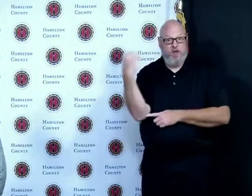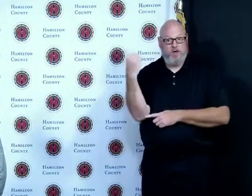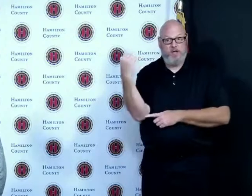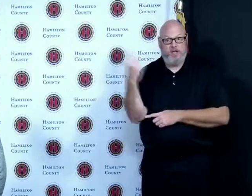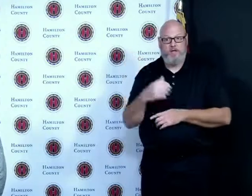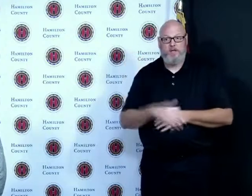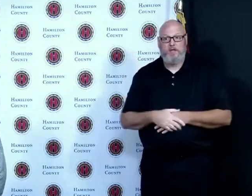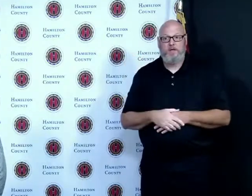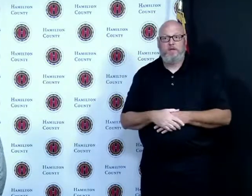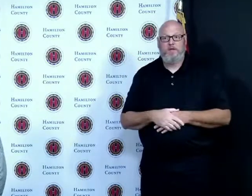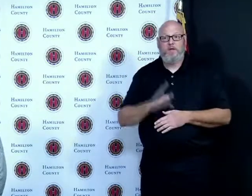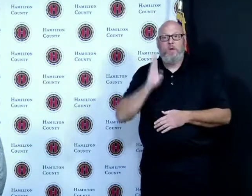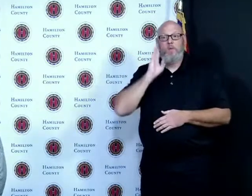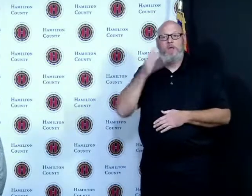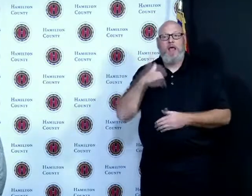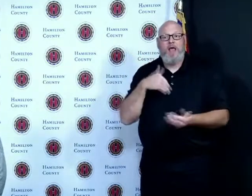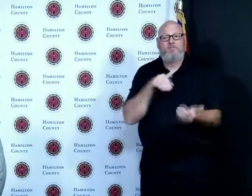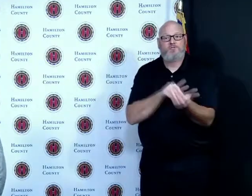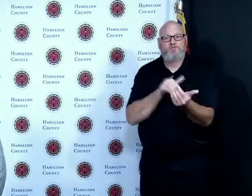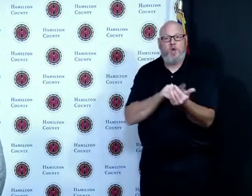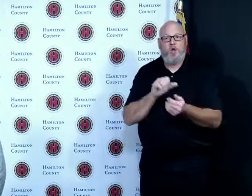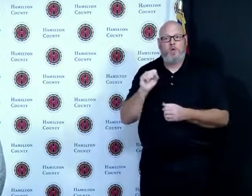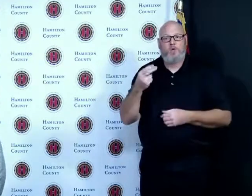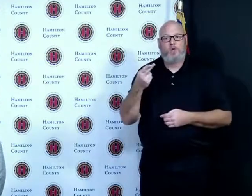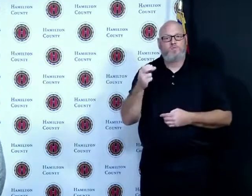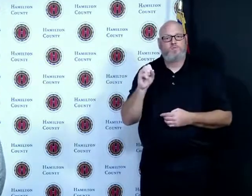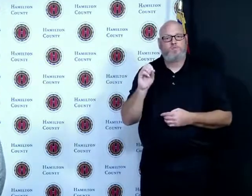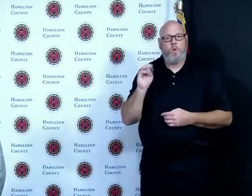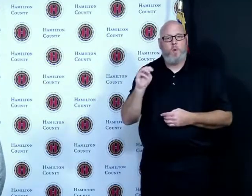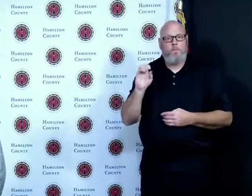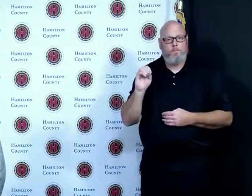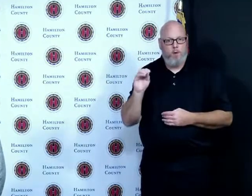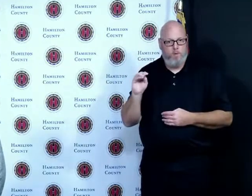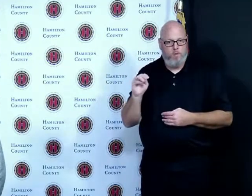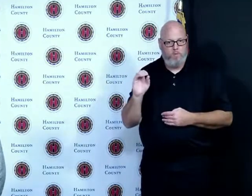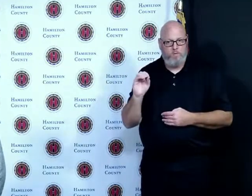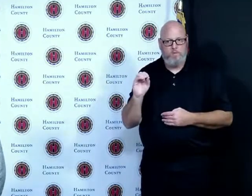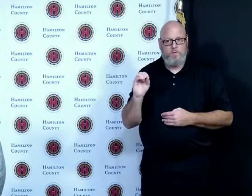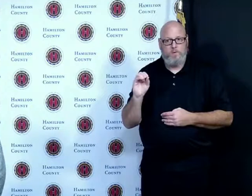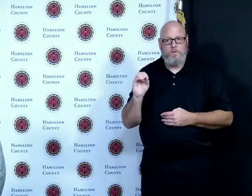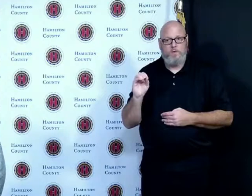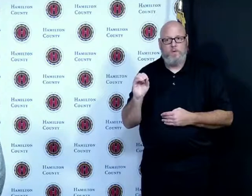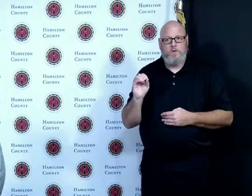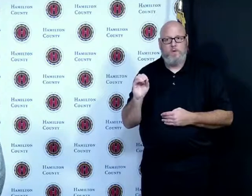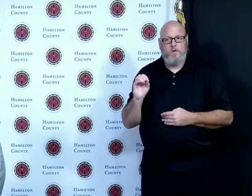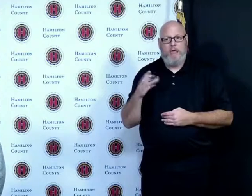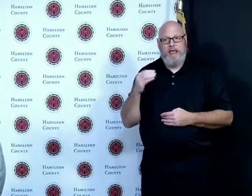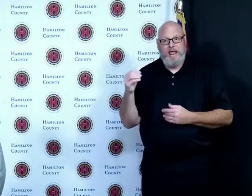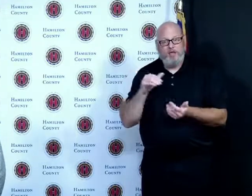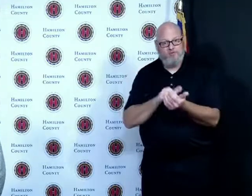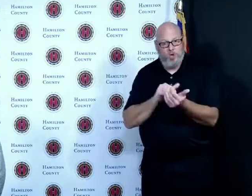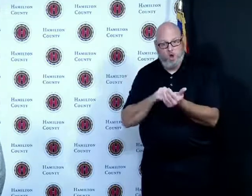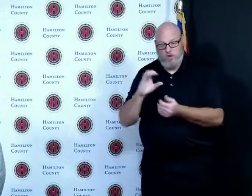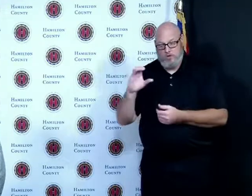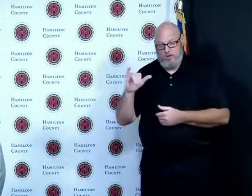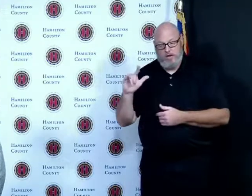Dr Shomo we also will have Dr Clyde Henderson and we will he is a former retired orthopedic surgeon